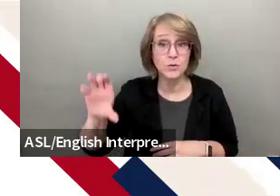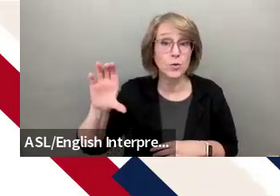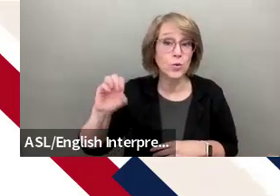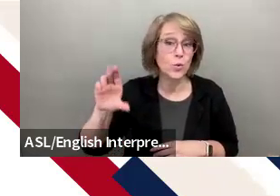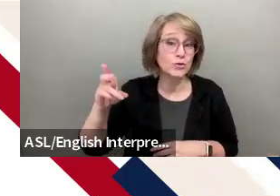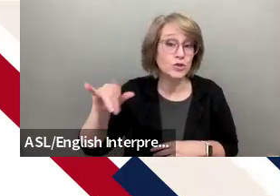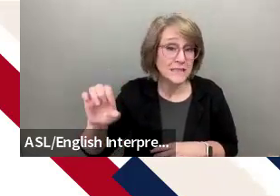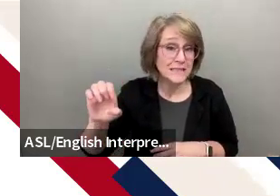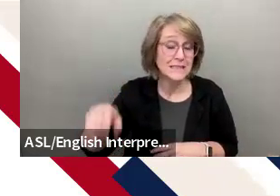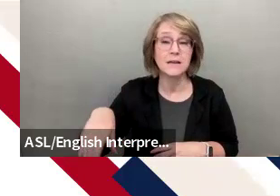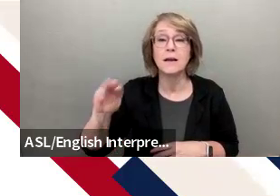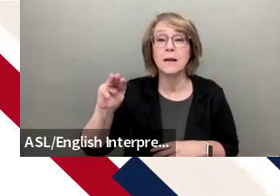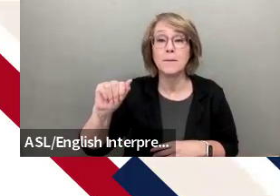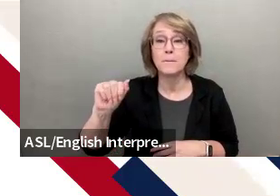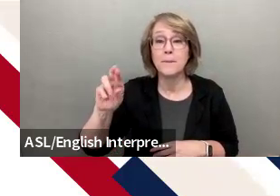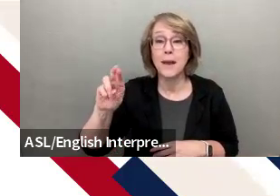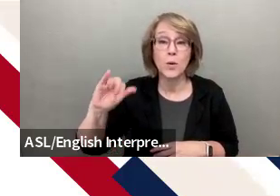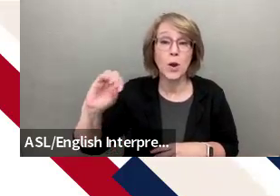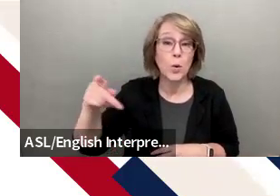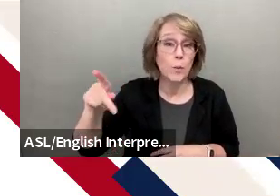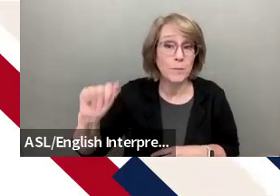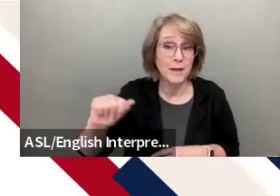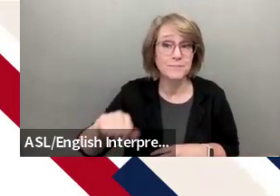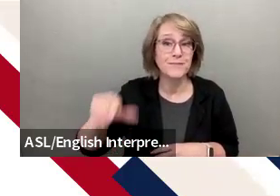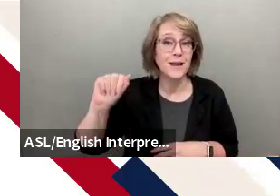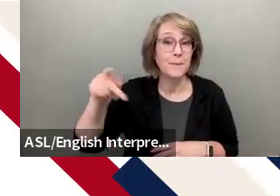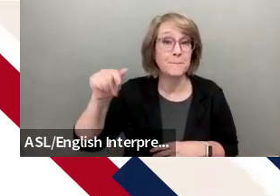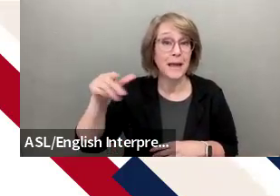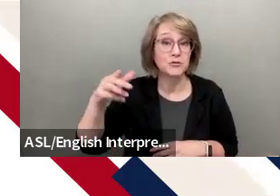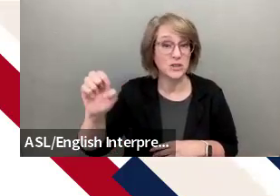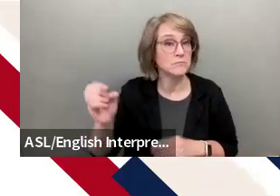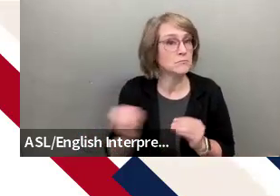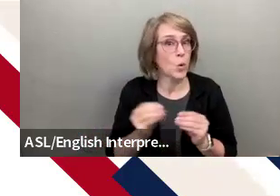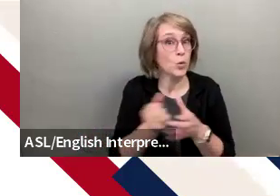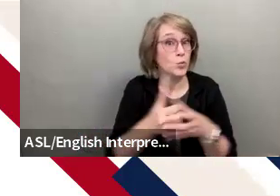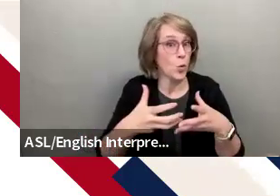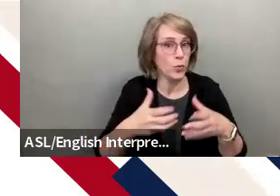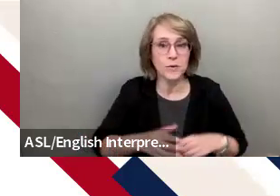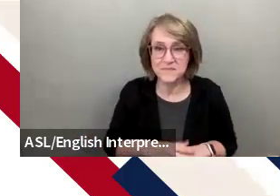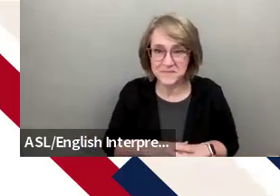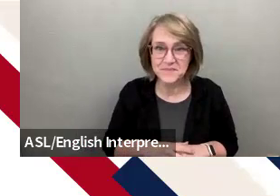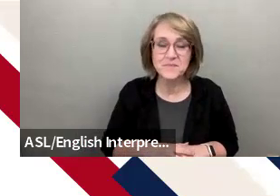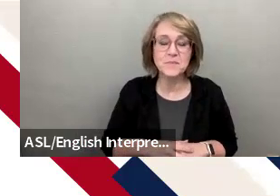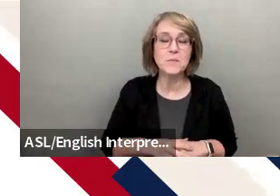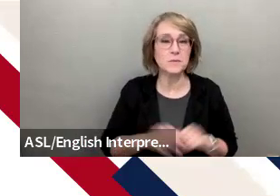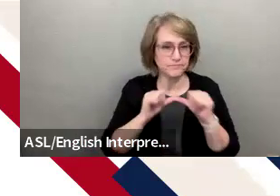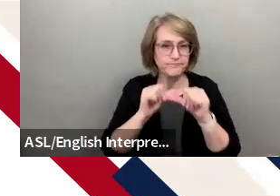SO PRETTY GOOD EXPANSION AND WITH THAT WE WERE ABLE TO MAINTAIN THOSE 159 STUDENTS.